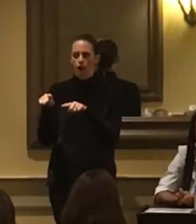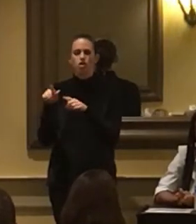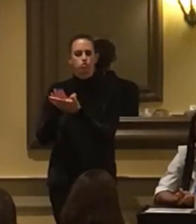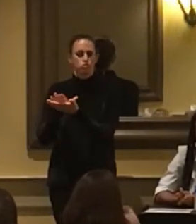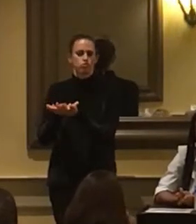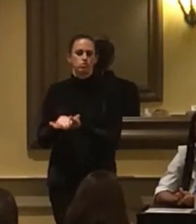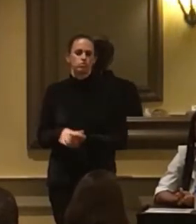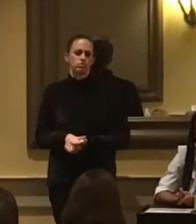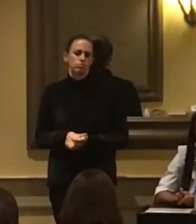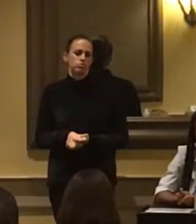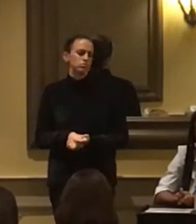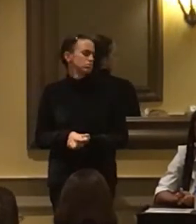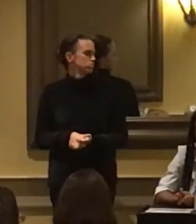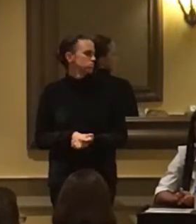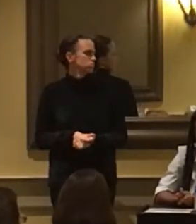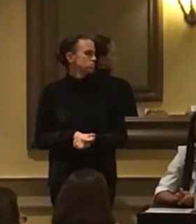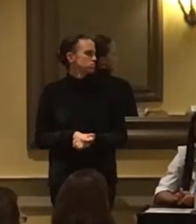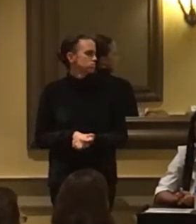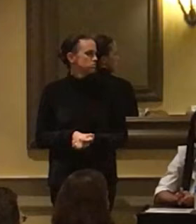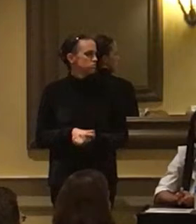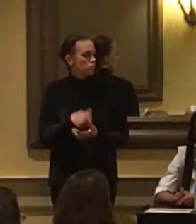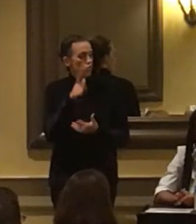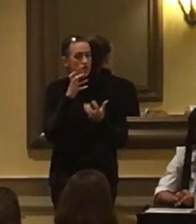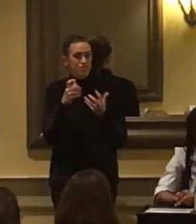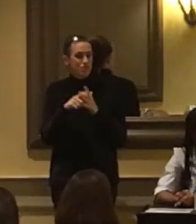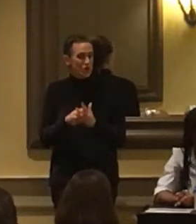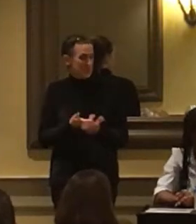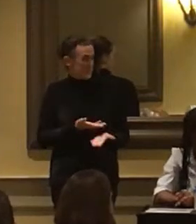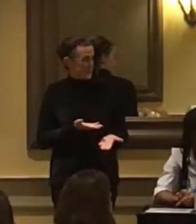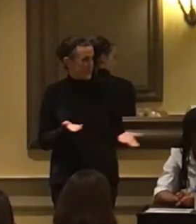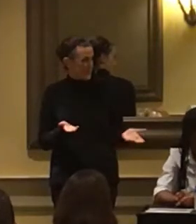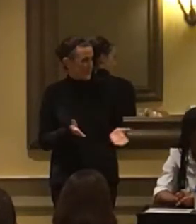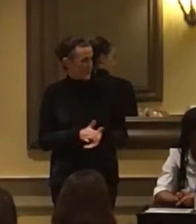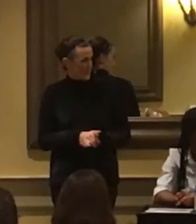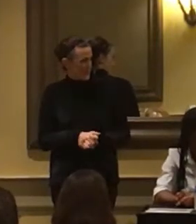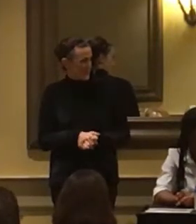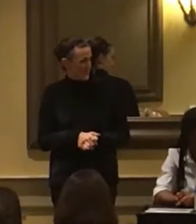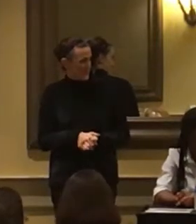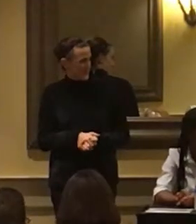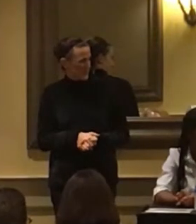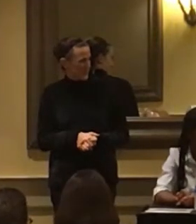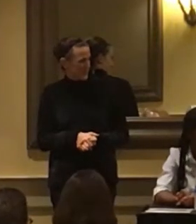Who wants to start?